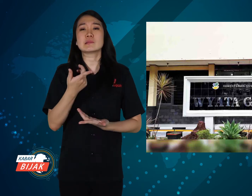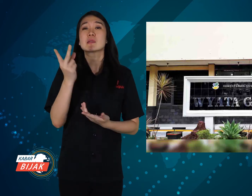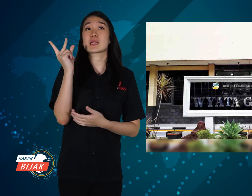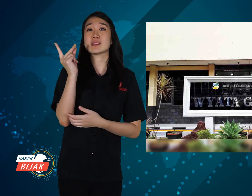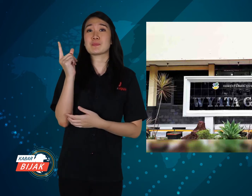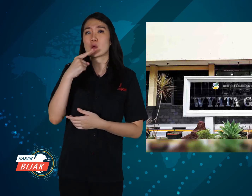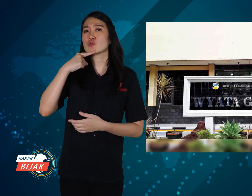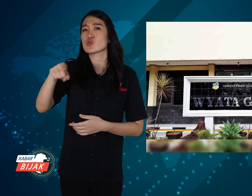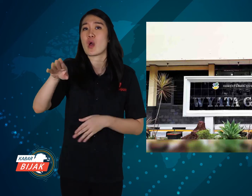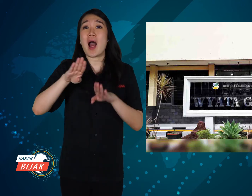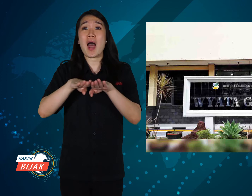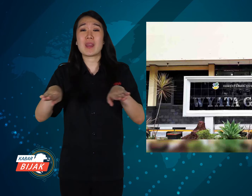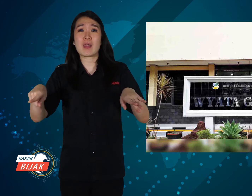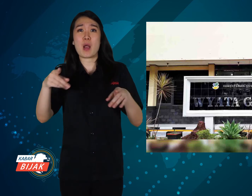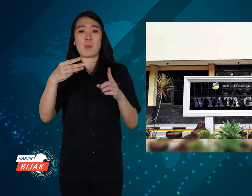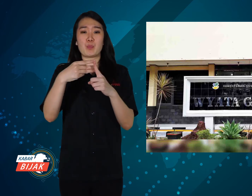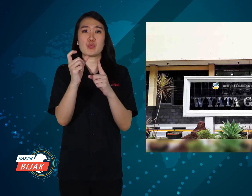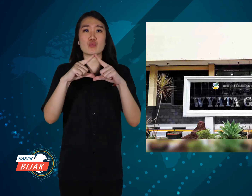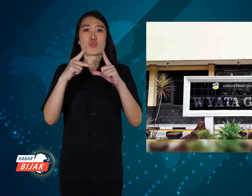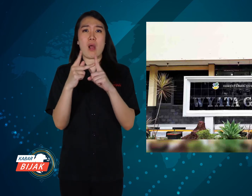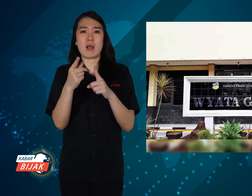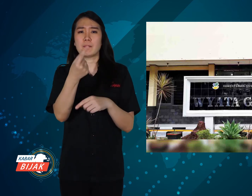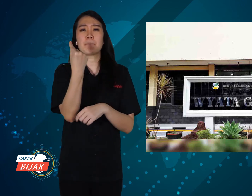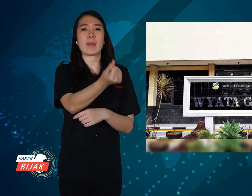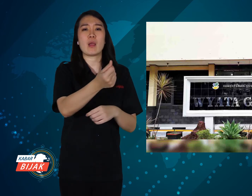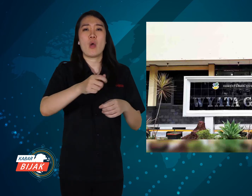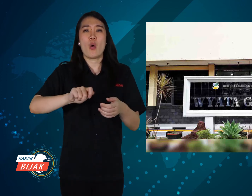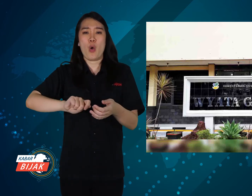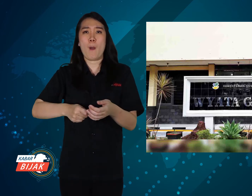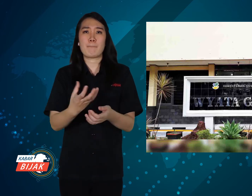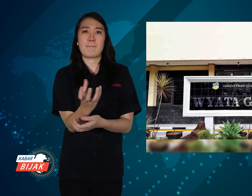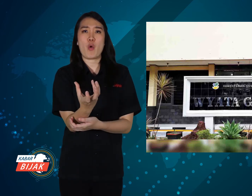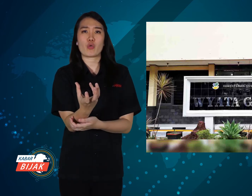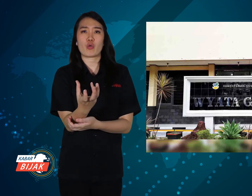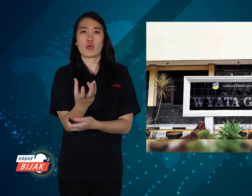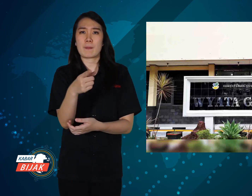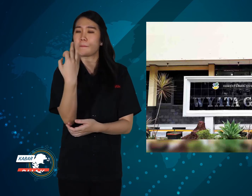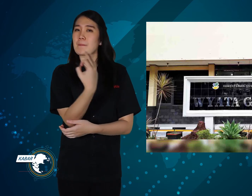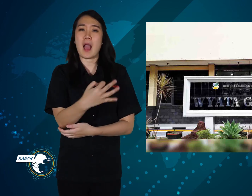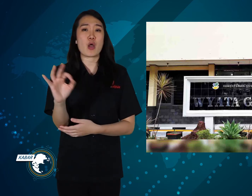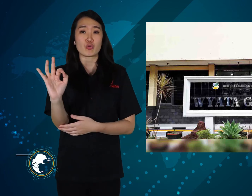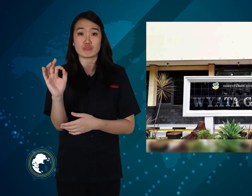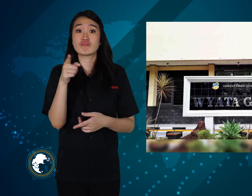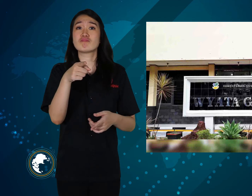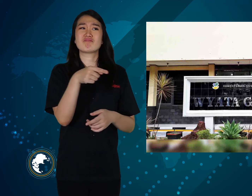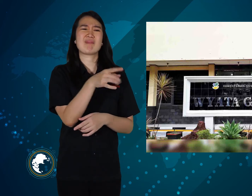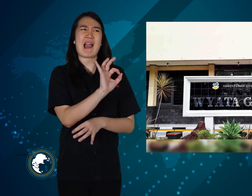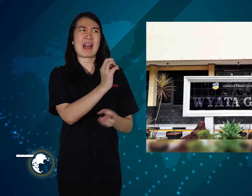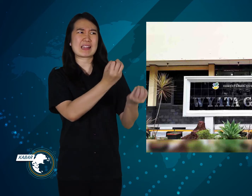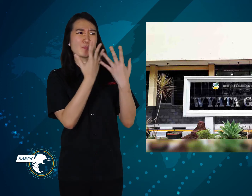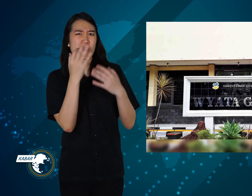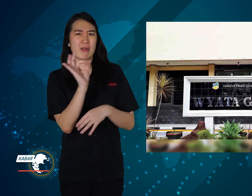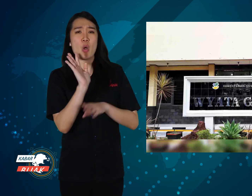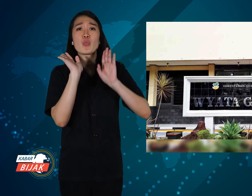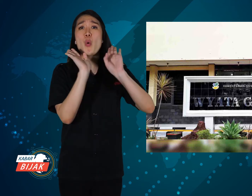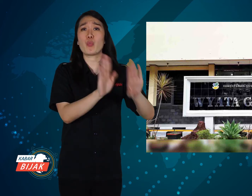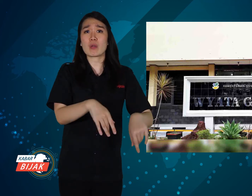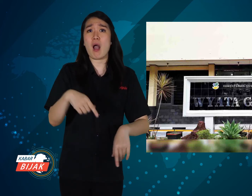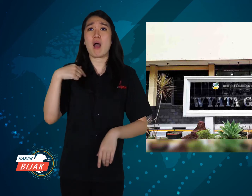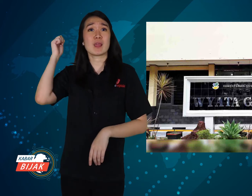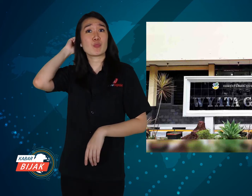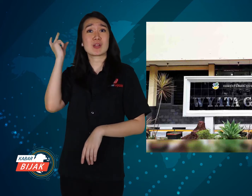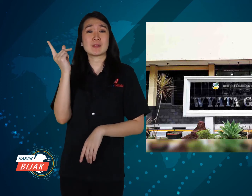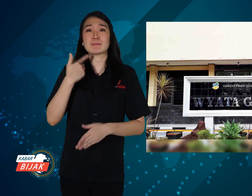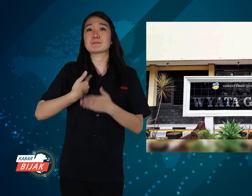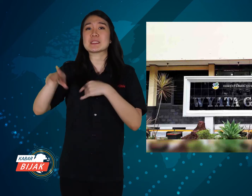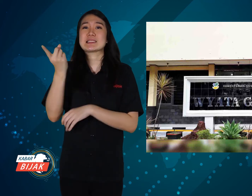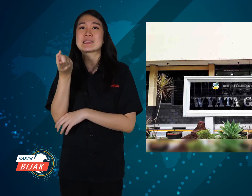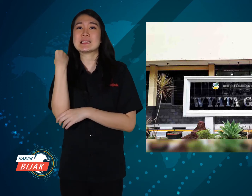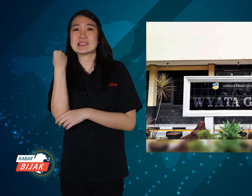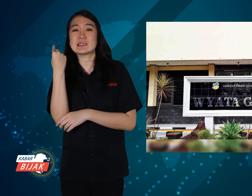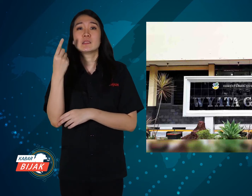Risma told her subordinates to buy a new stove. no response so Risma herself went to buy.